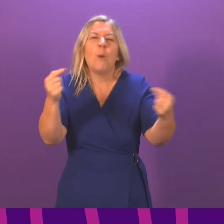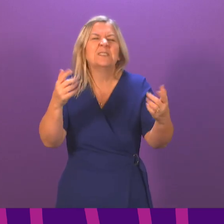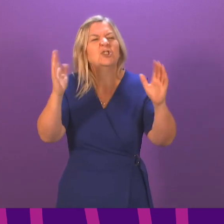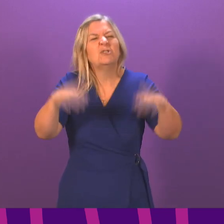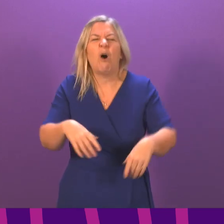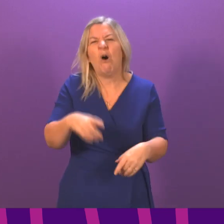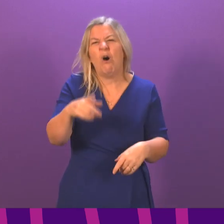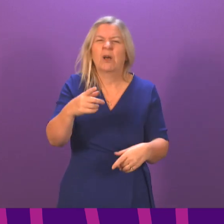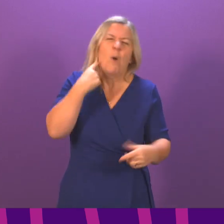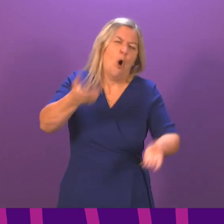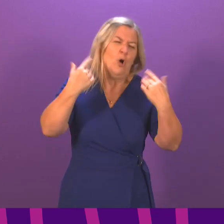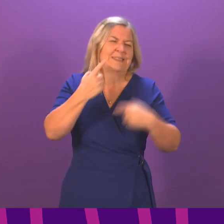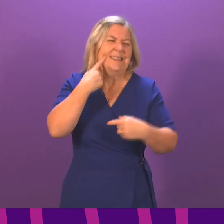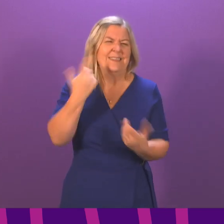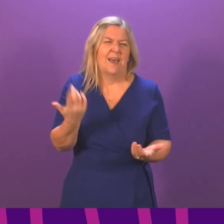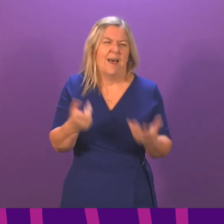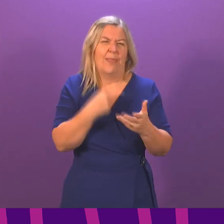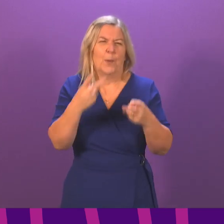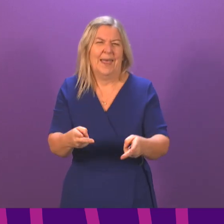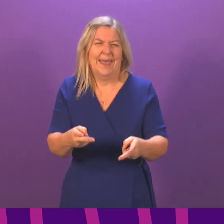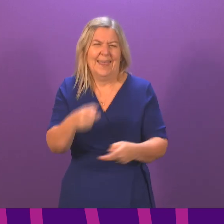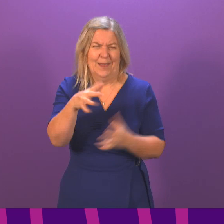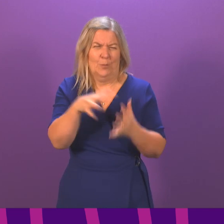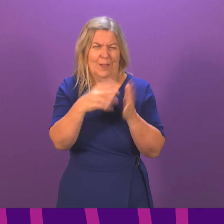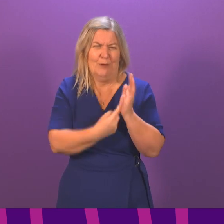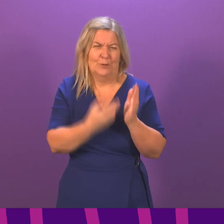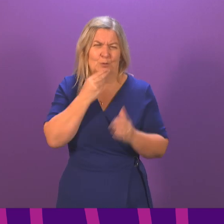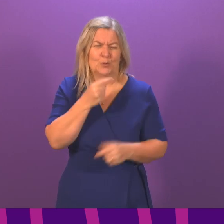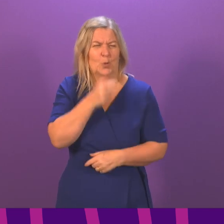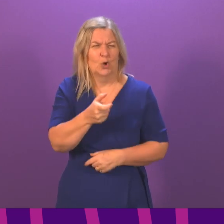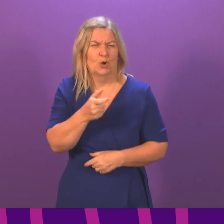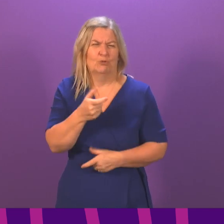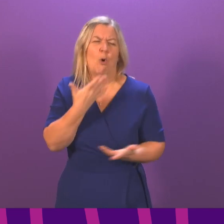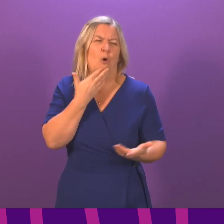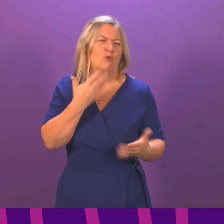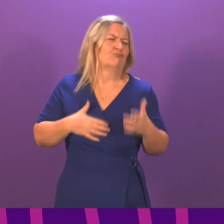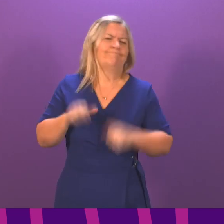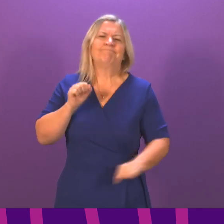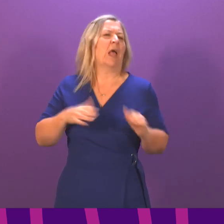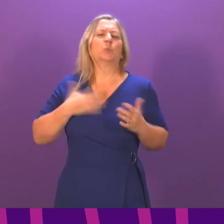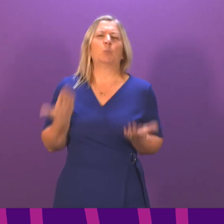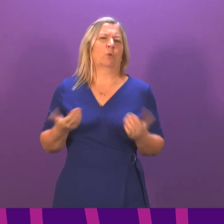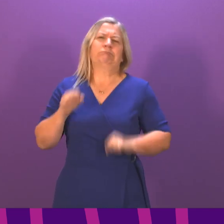too. Willie Rennie used the word “reluctance”—why would I be reluctant to do things that could